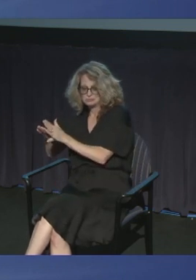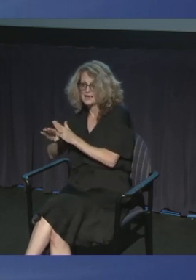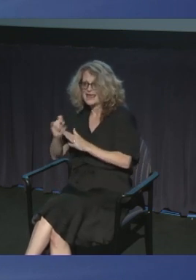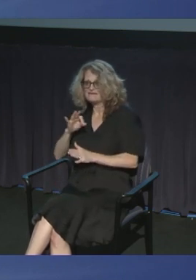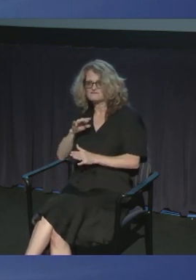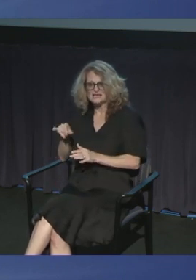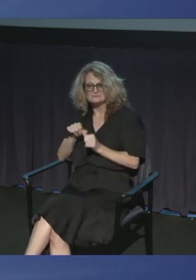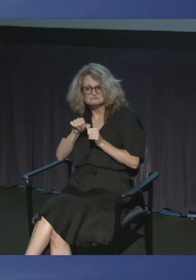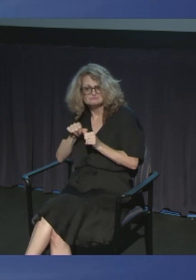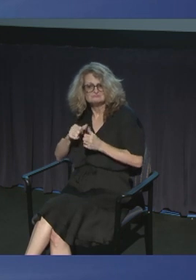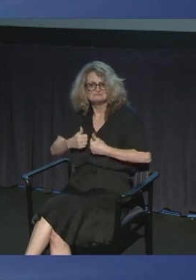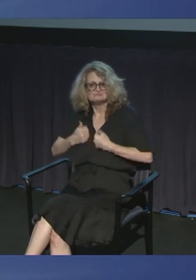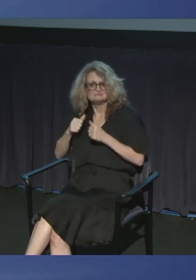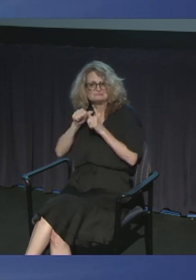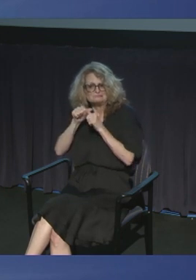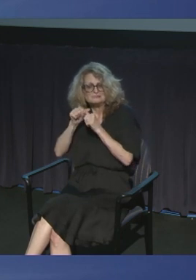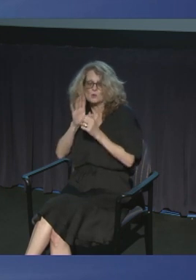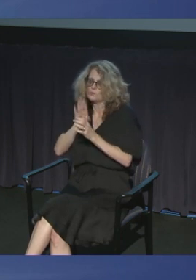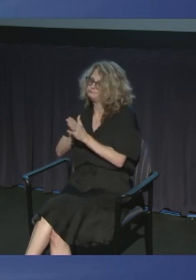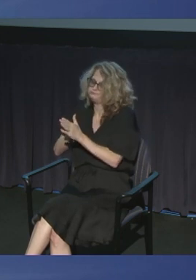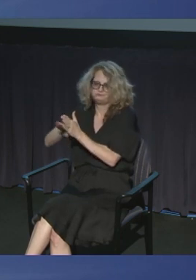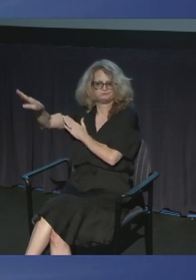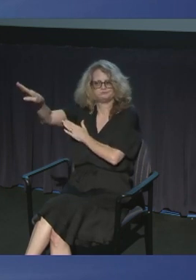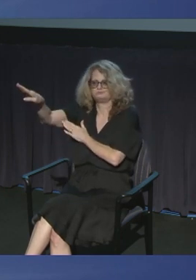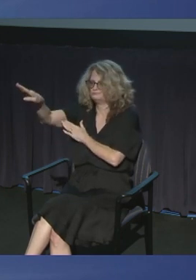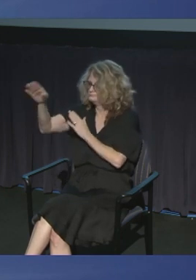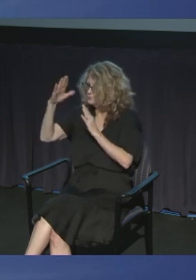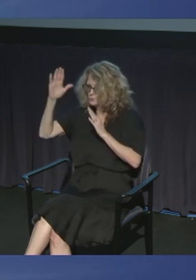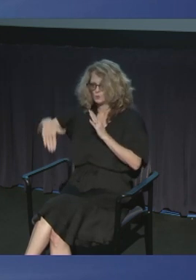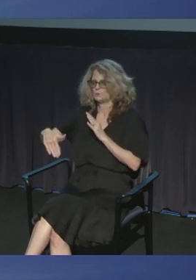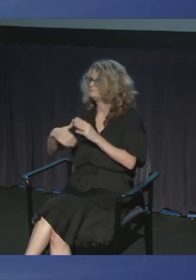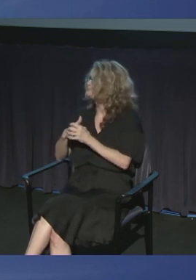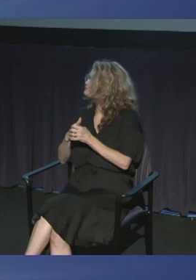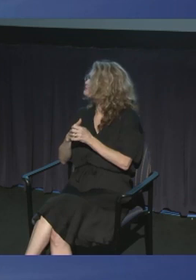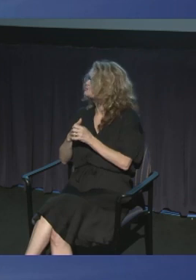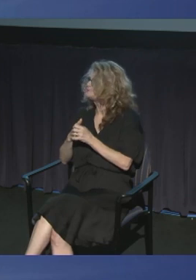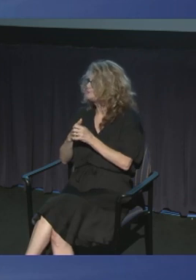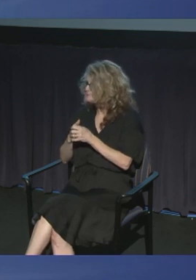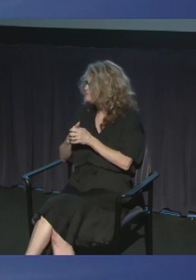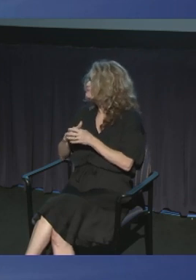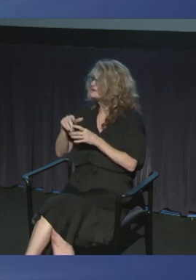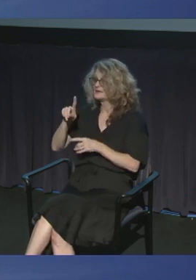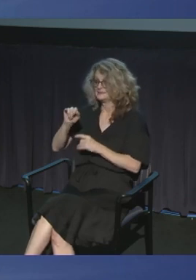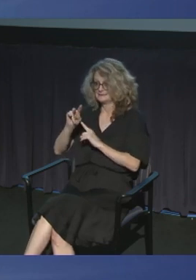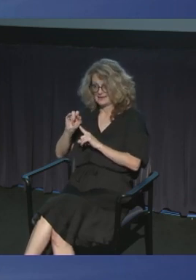REVELATORY DNA AND HE WAS BLOSSOMING, MAKING A TON OF CONTRIBUTION IN THIS AREA. AS WAS MENTIONED BY DAVID AS